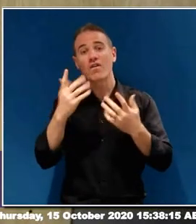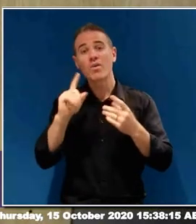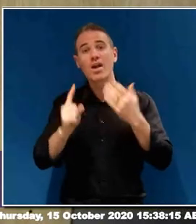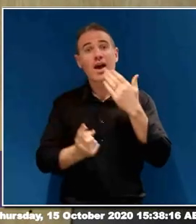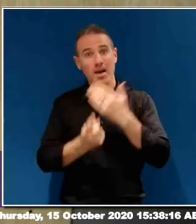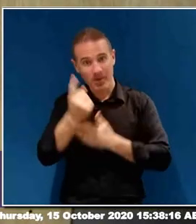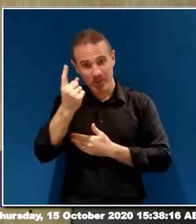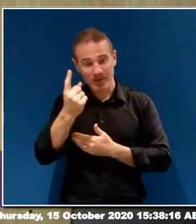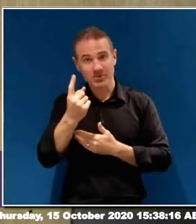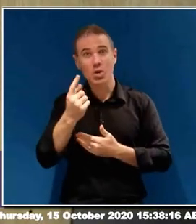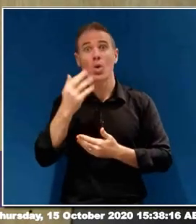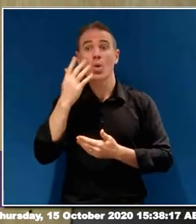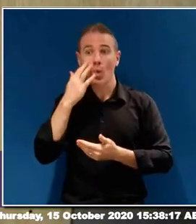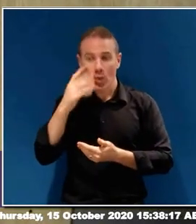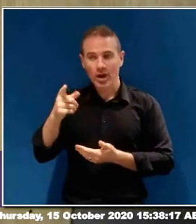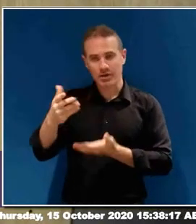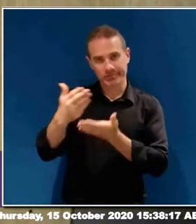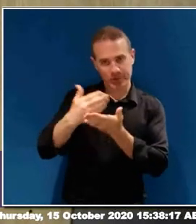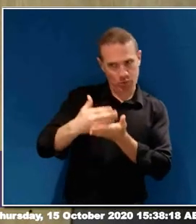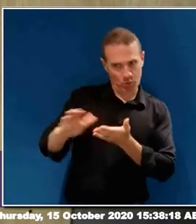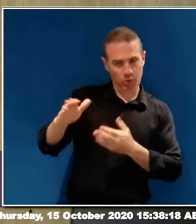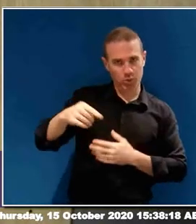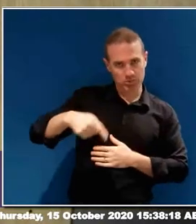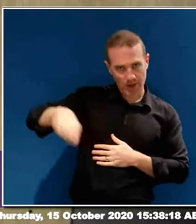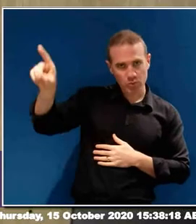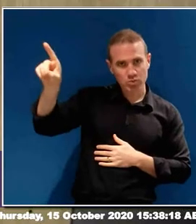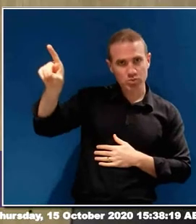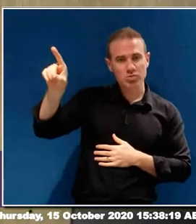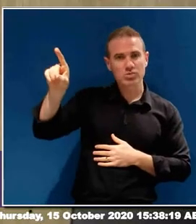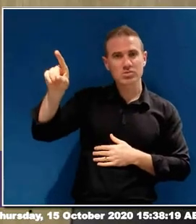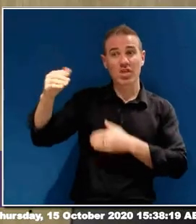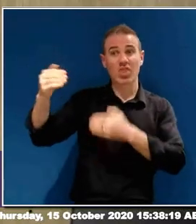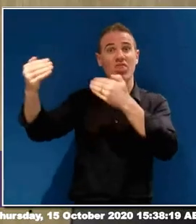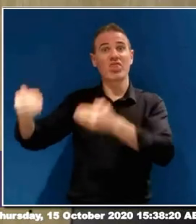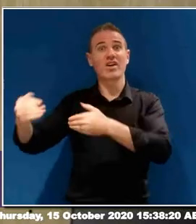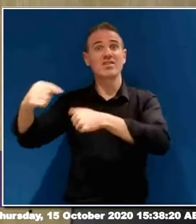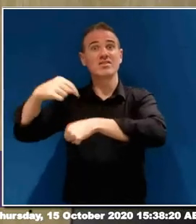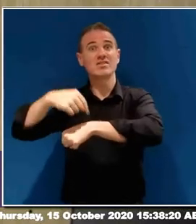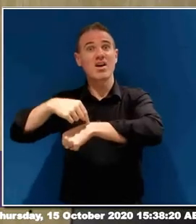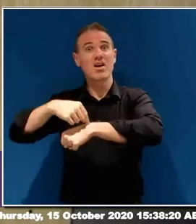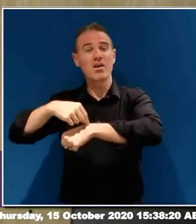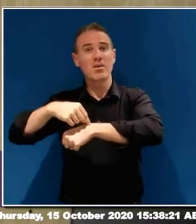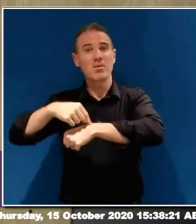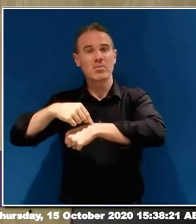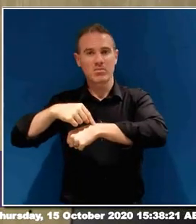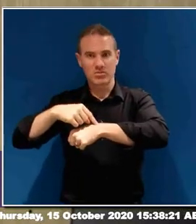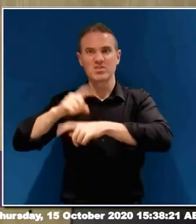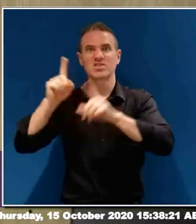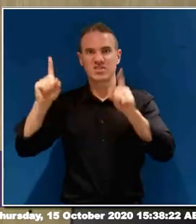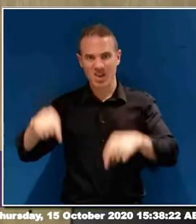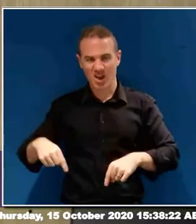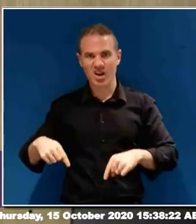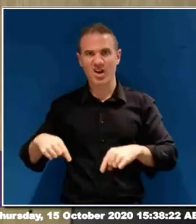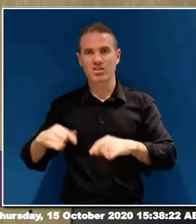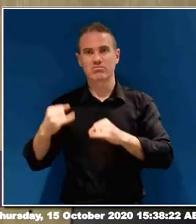there's an escalation that takes place. OK.